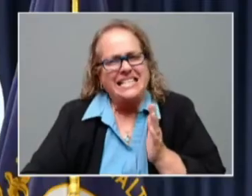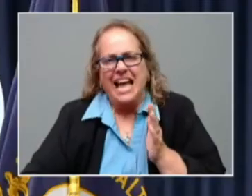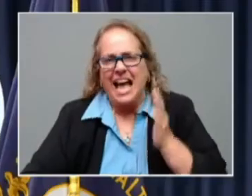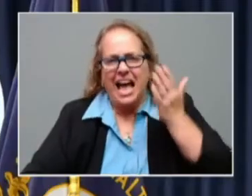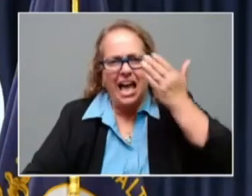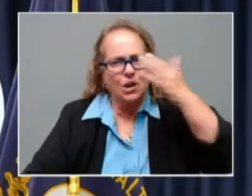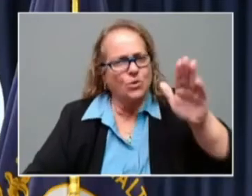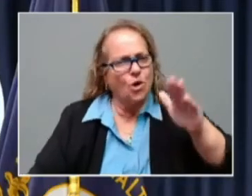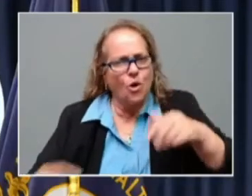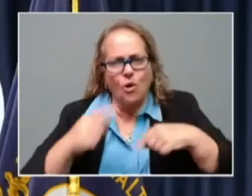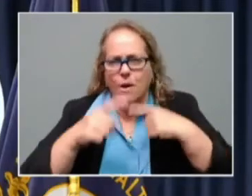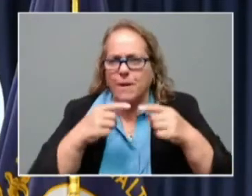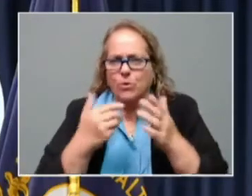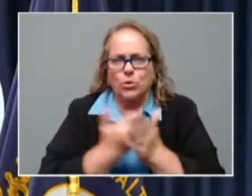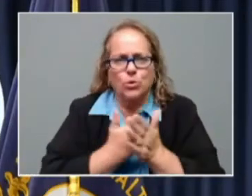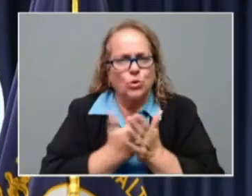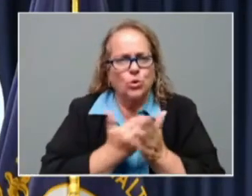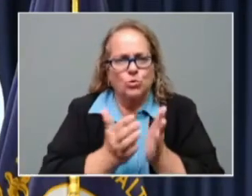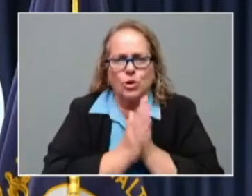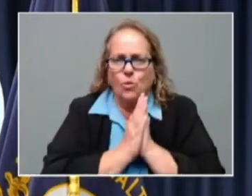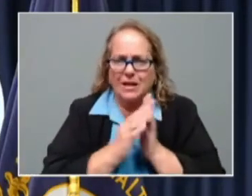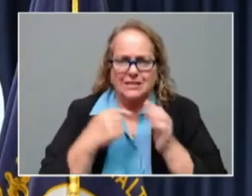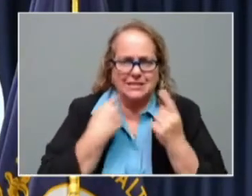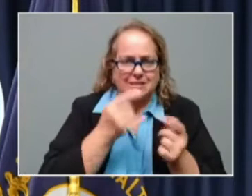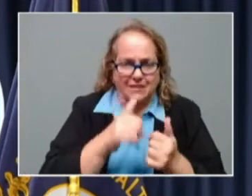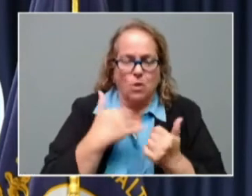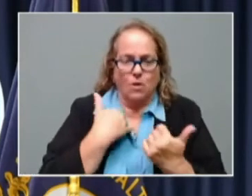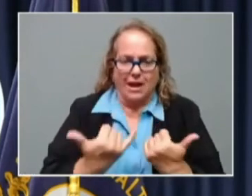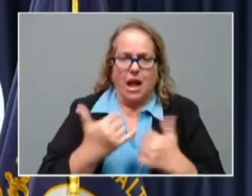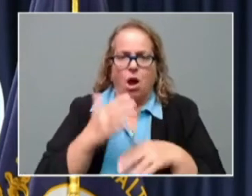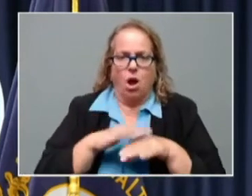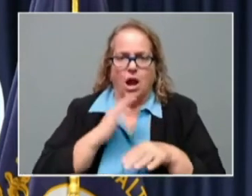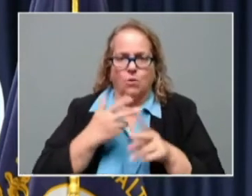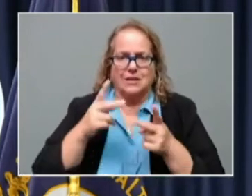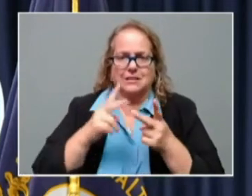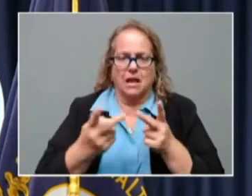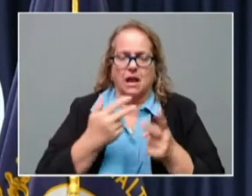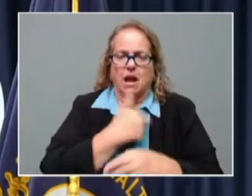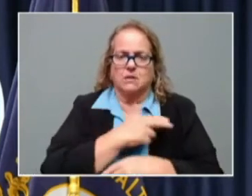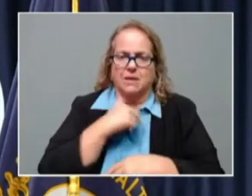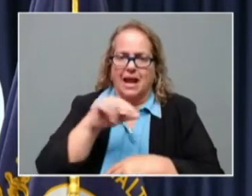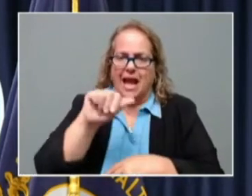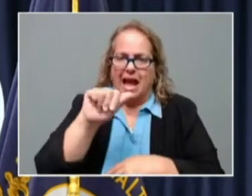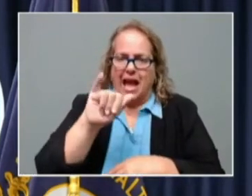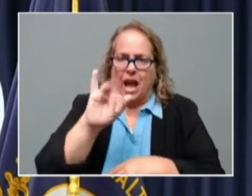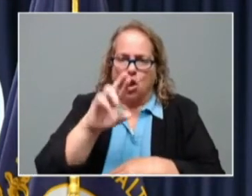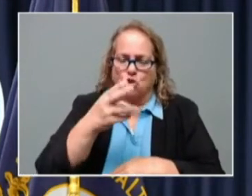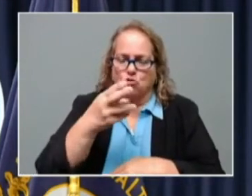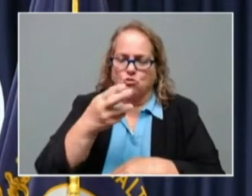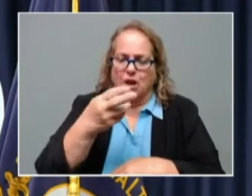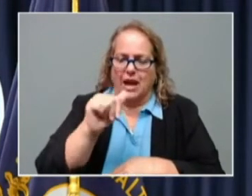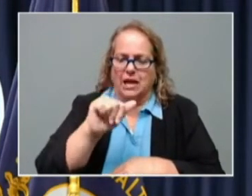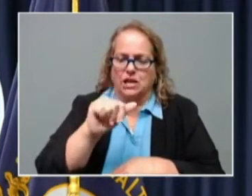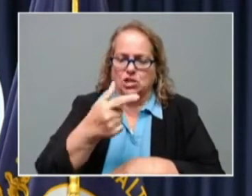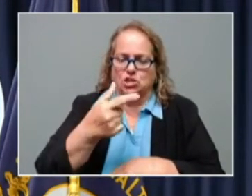on our second hospital which is Rh hazard that has one of those uh teams.